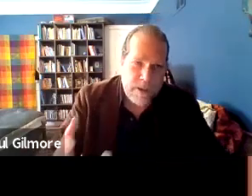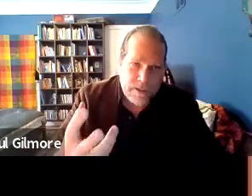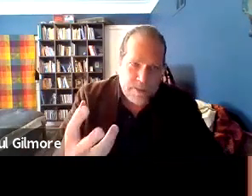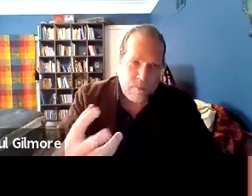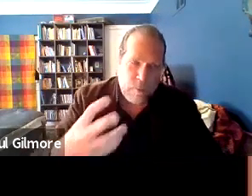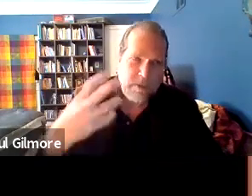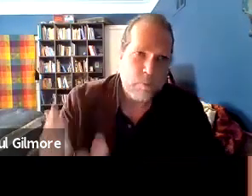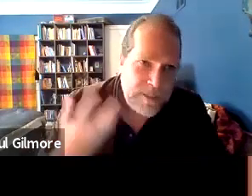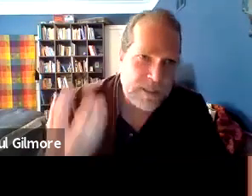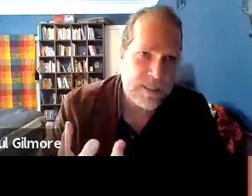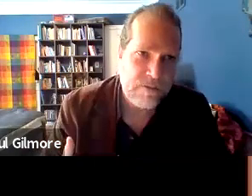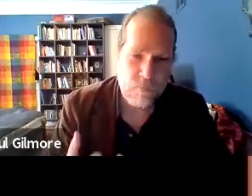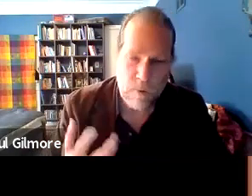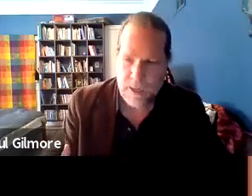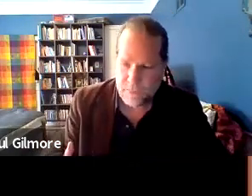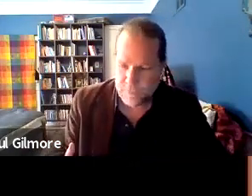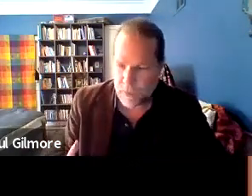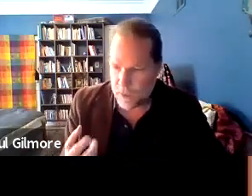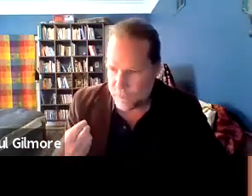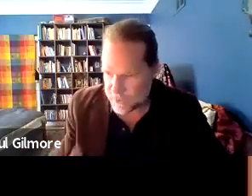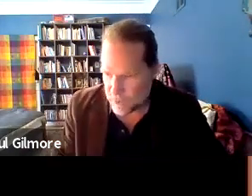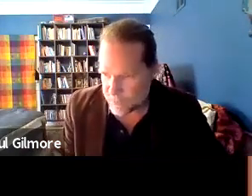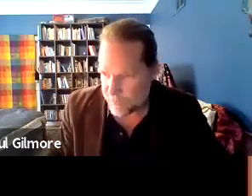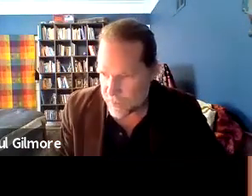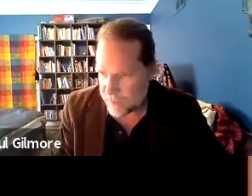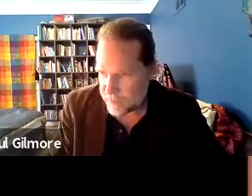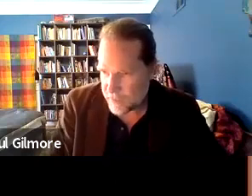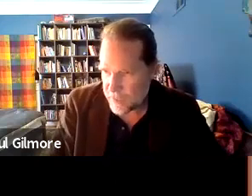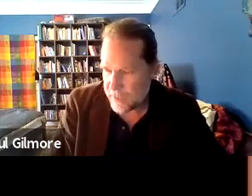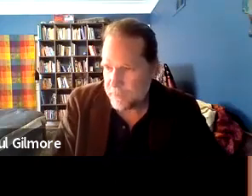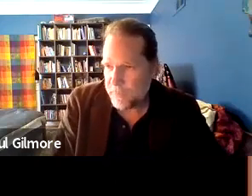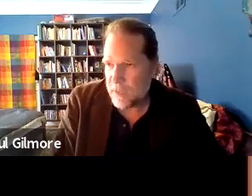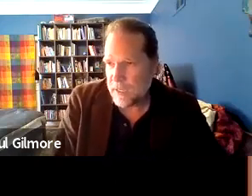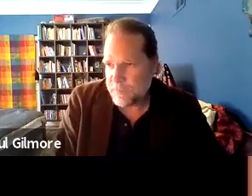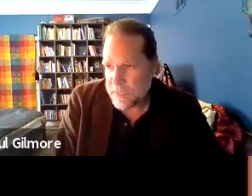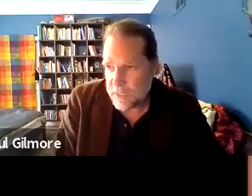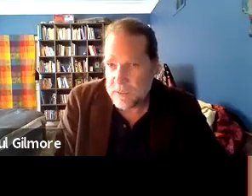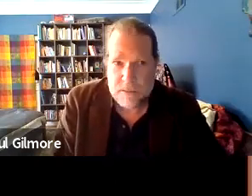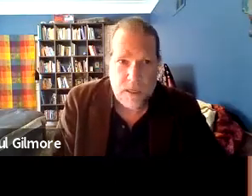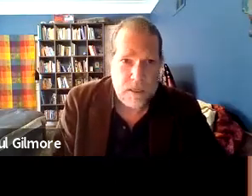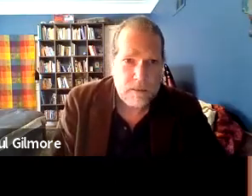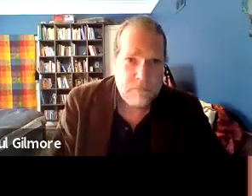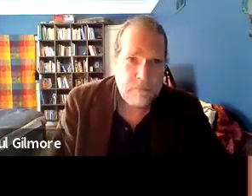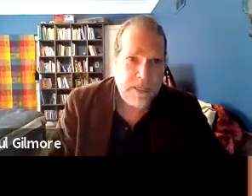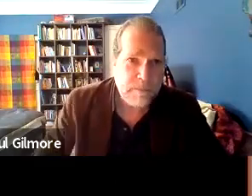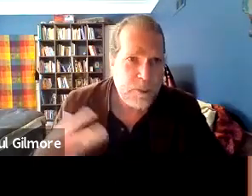ways One of the reasons I think why this crops up again and again, is because it can